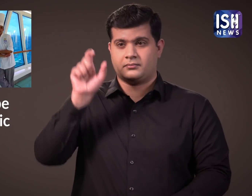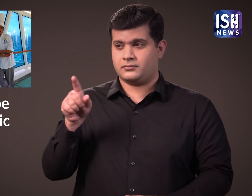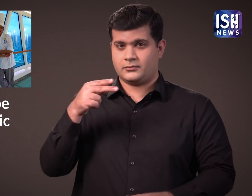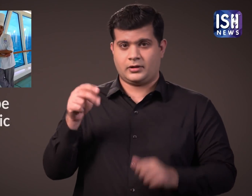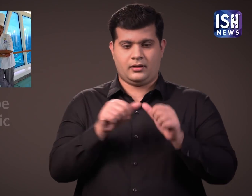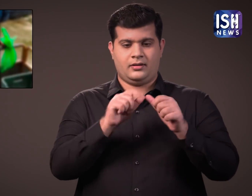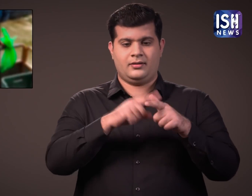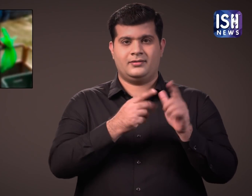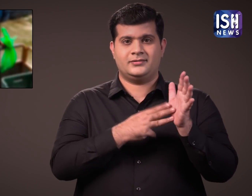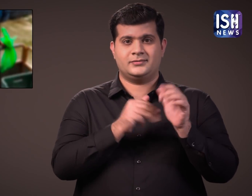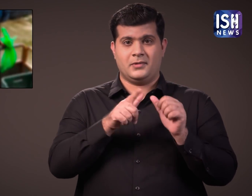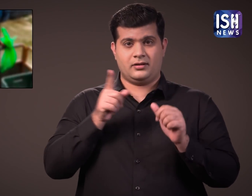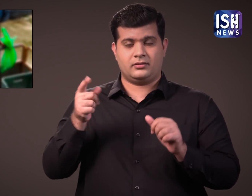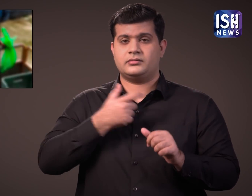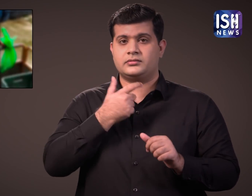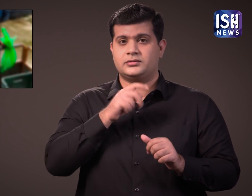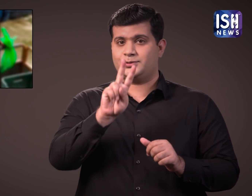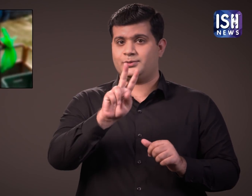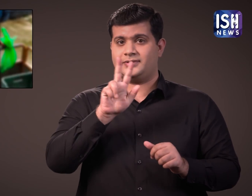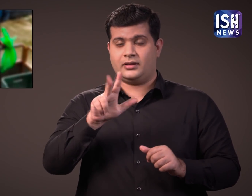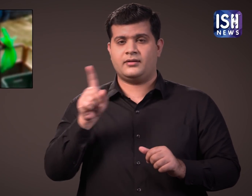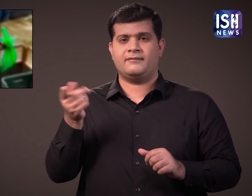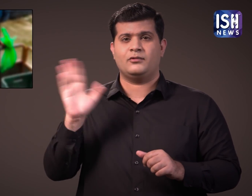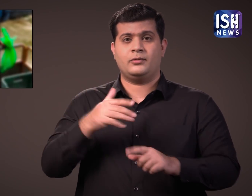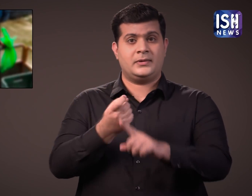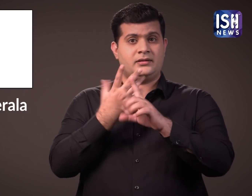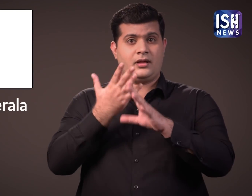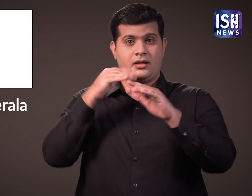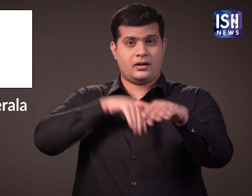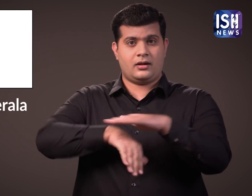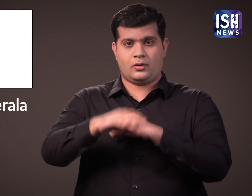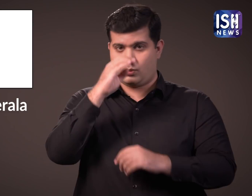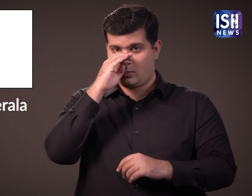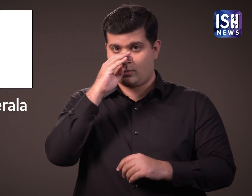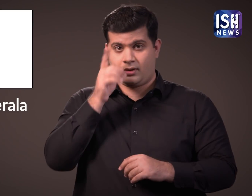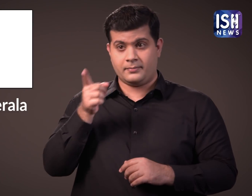28-year-old Ajmal is from Kottayam, Kerala.